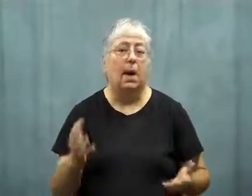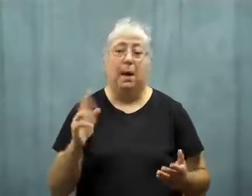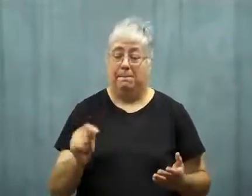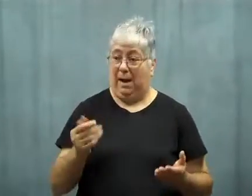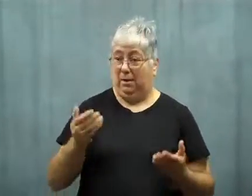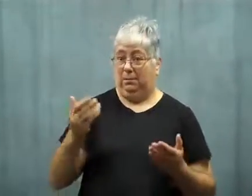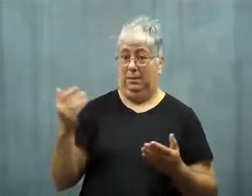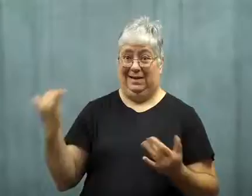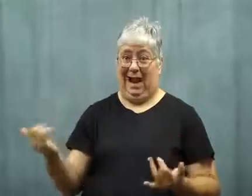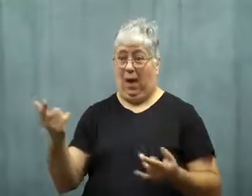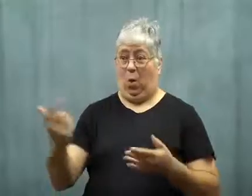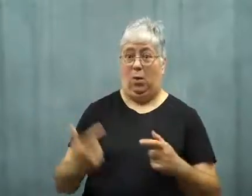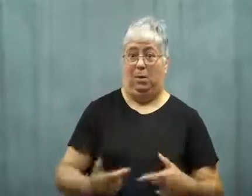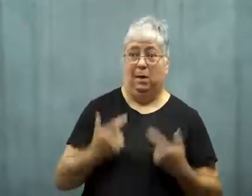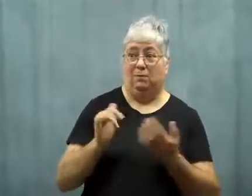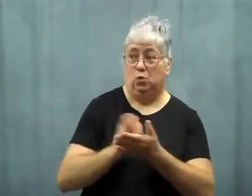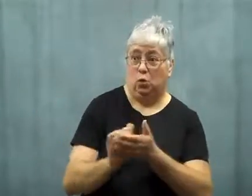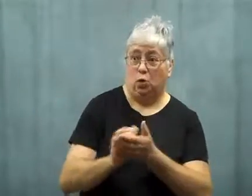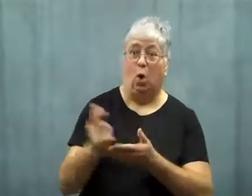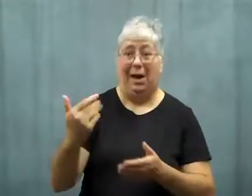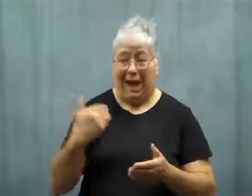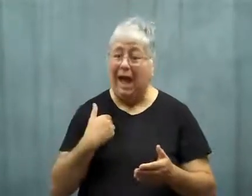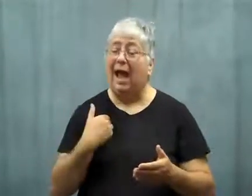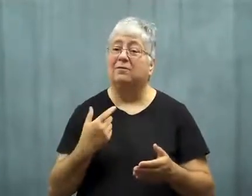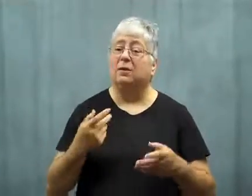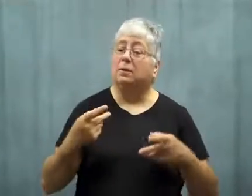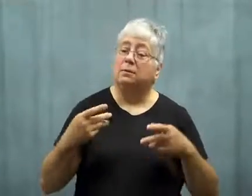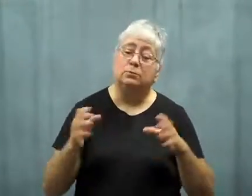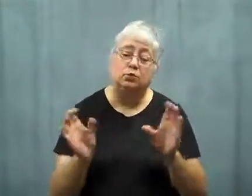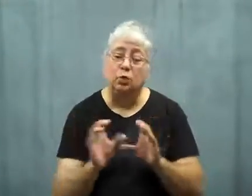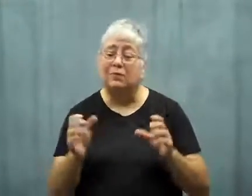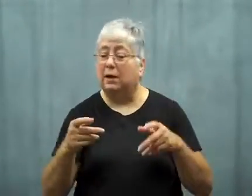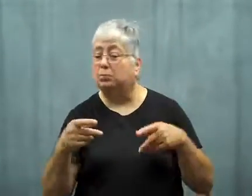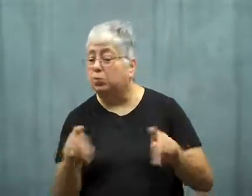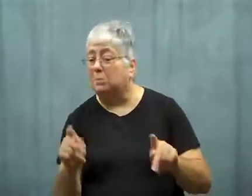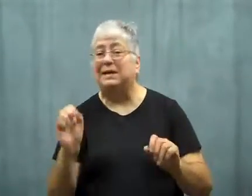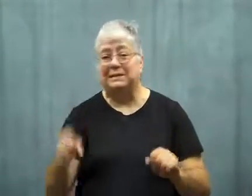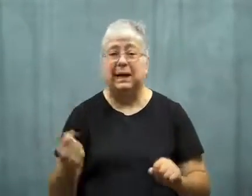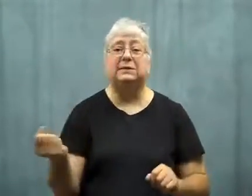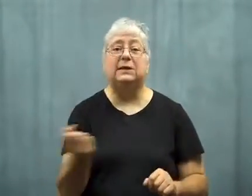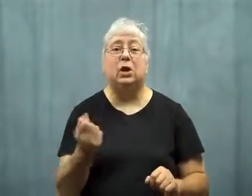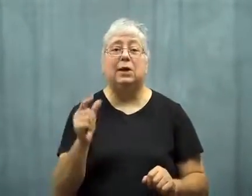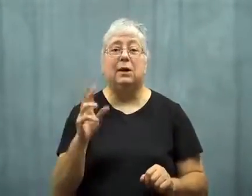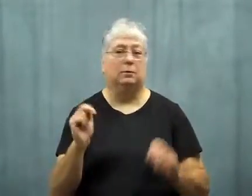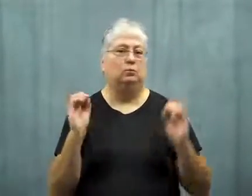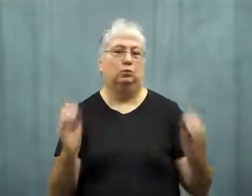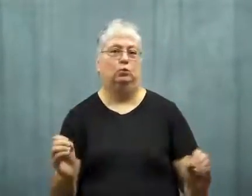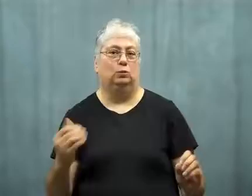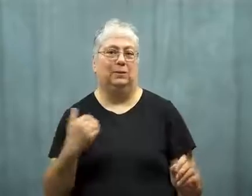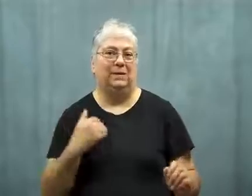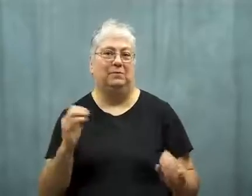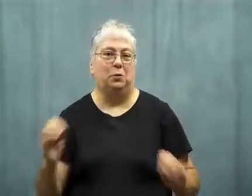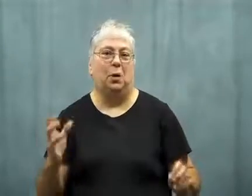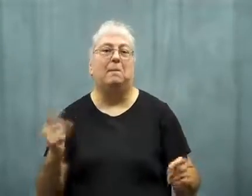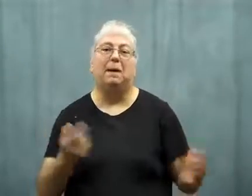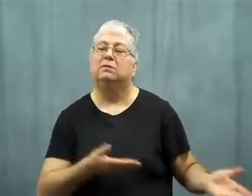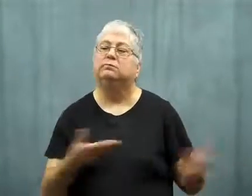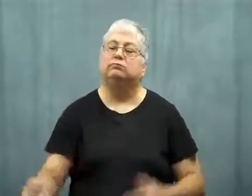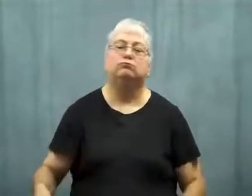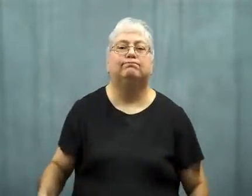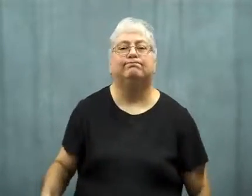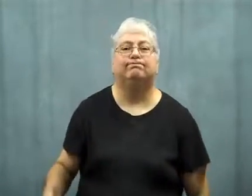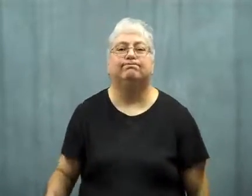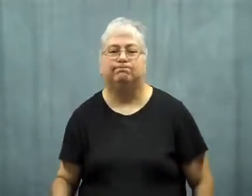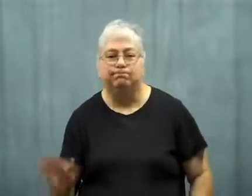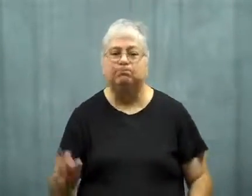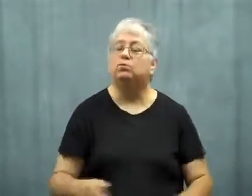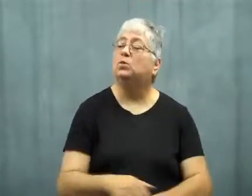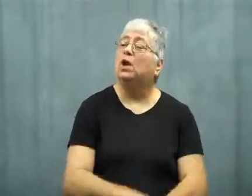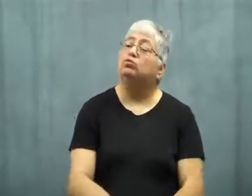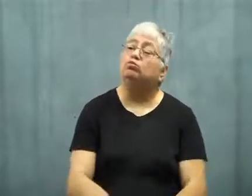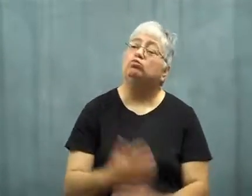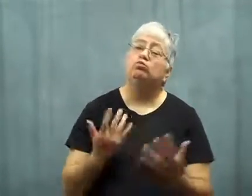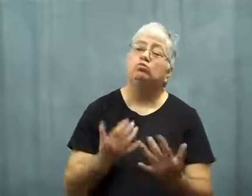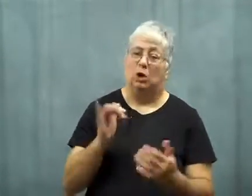He didn't have a permit to carry it in New York, however.